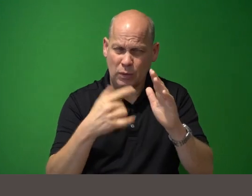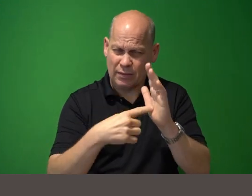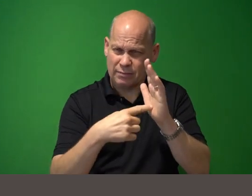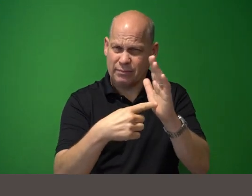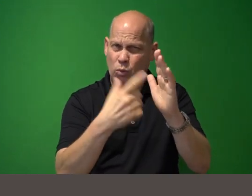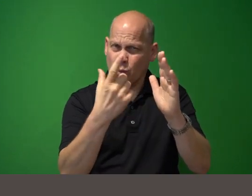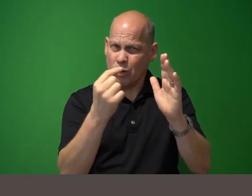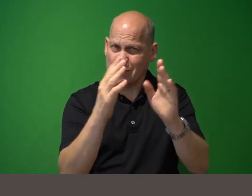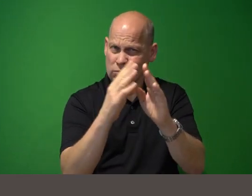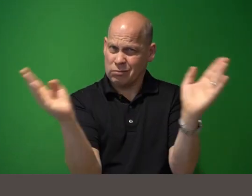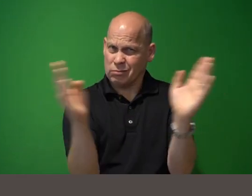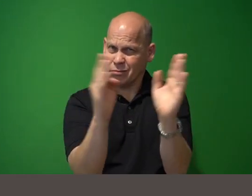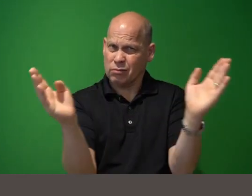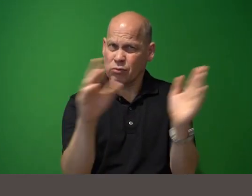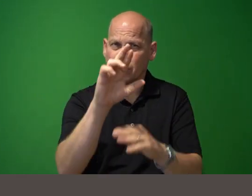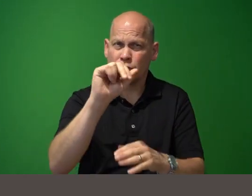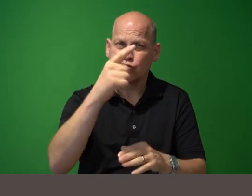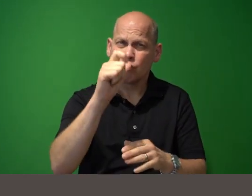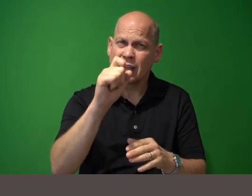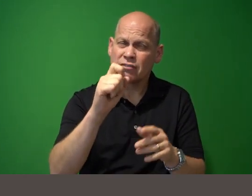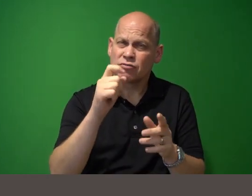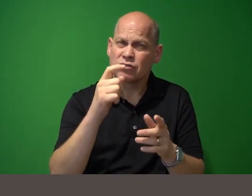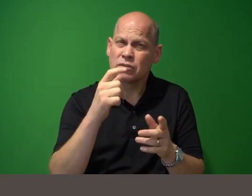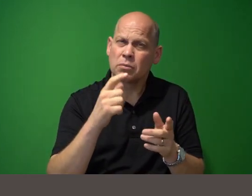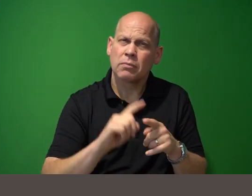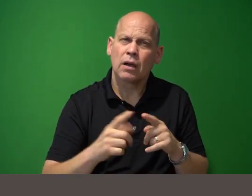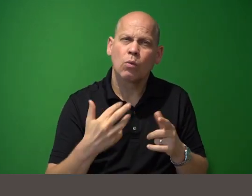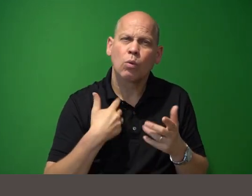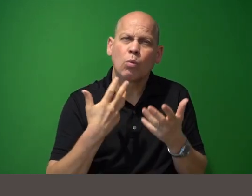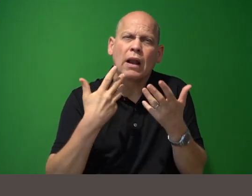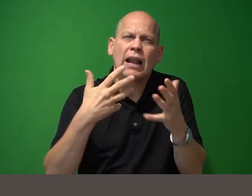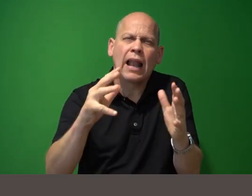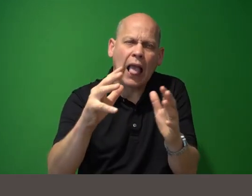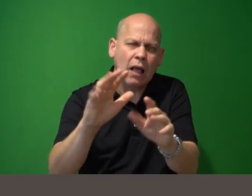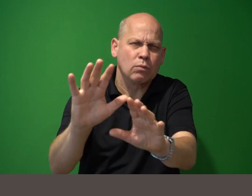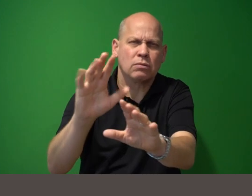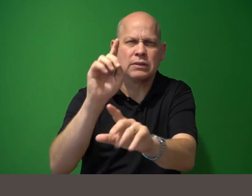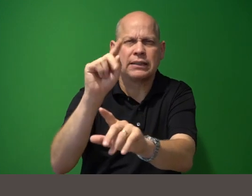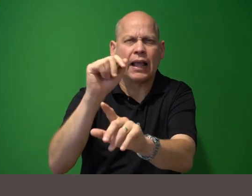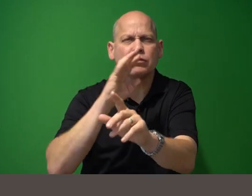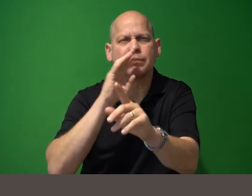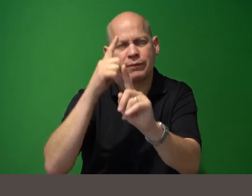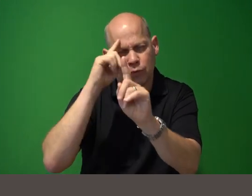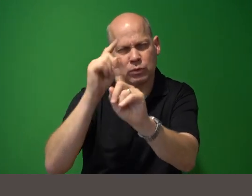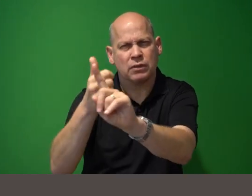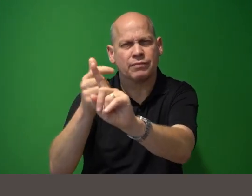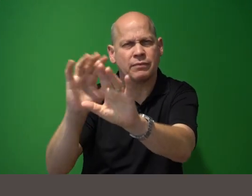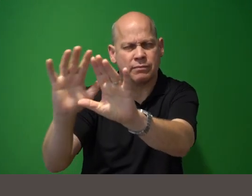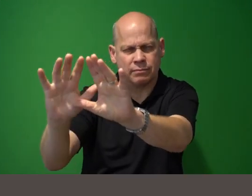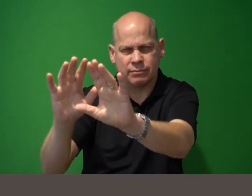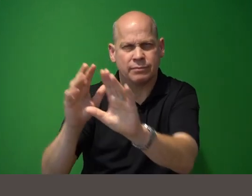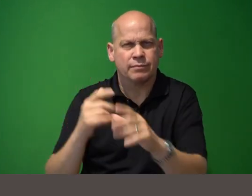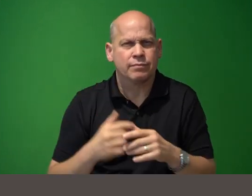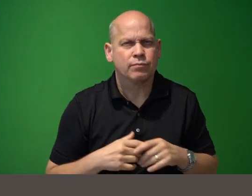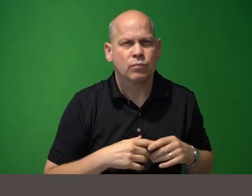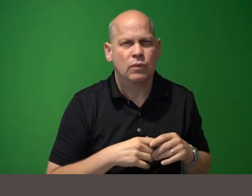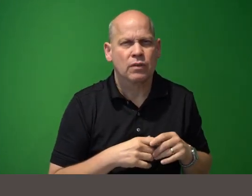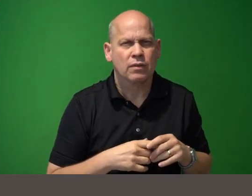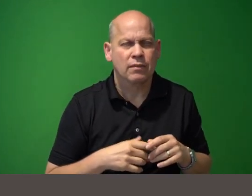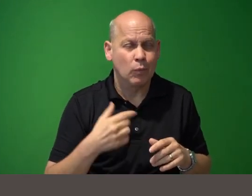but we want to let the data speak for itself. Then we have the likelihood function